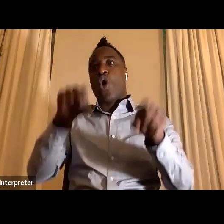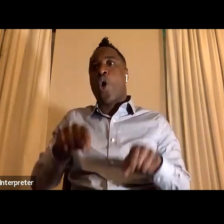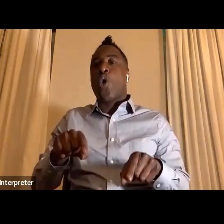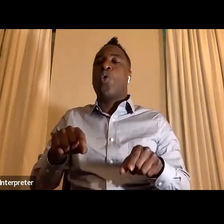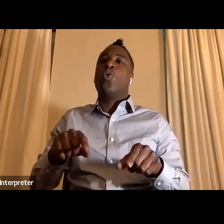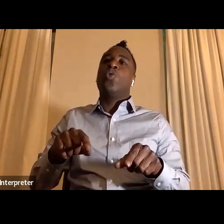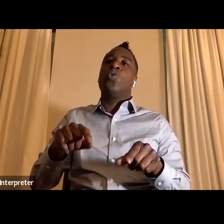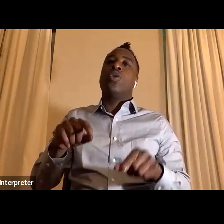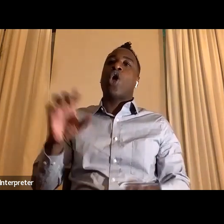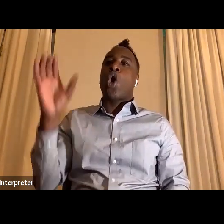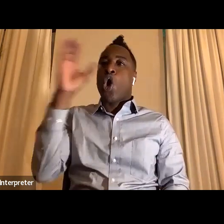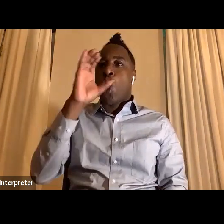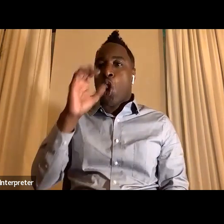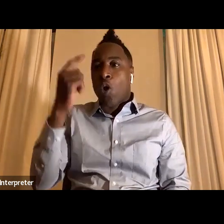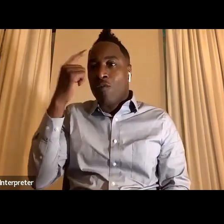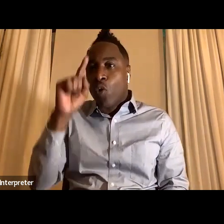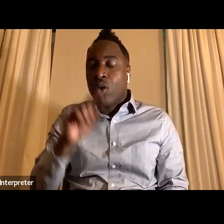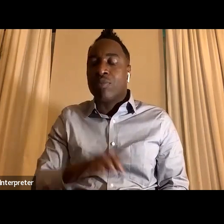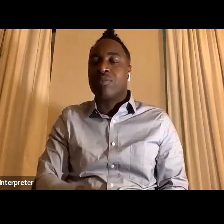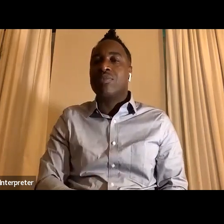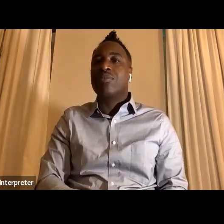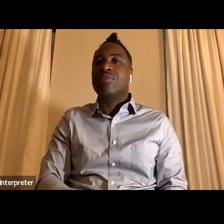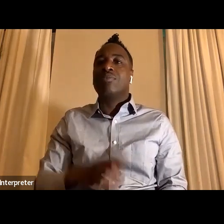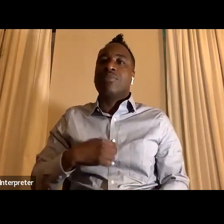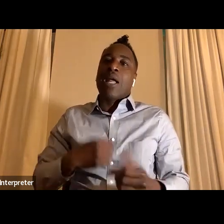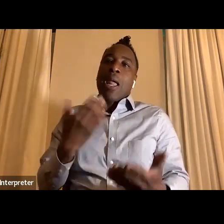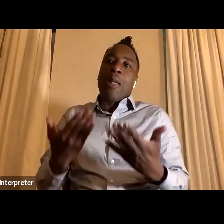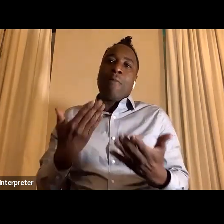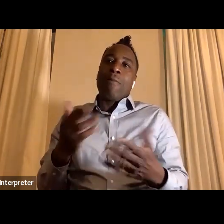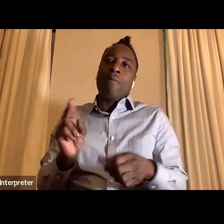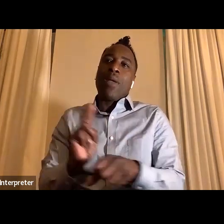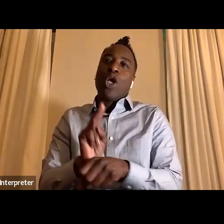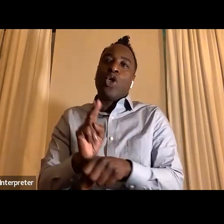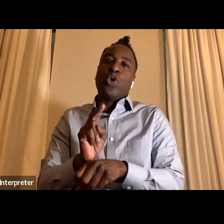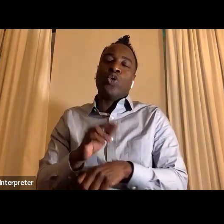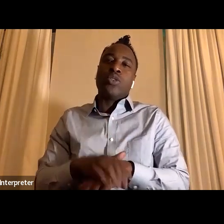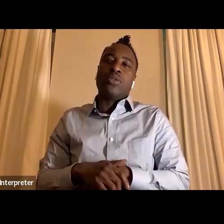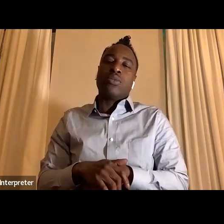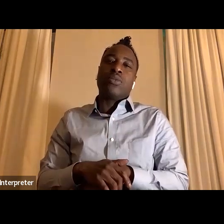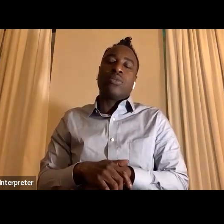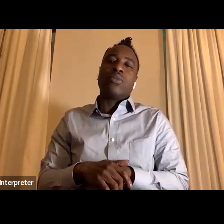Really. Like, I might use that. It might be something I buy all the time.